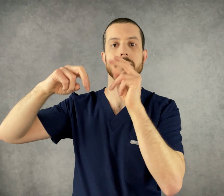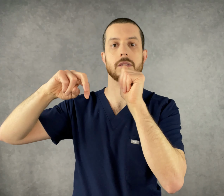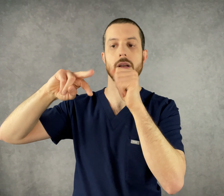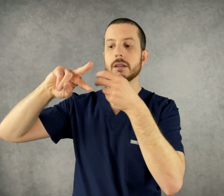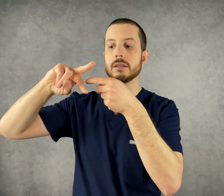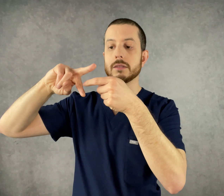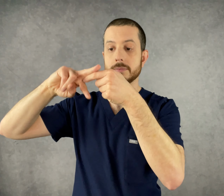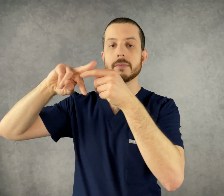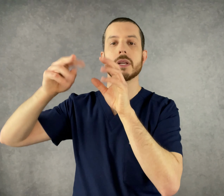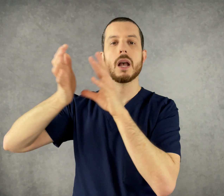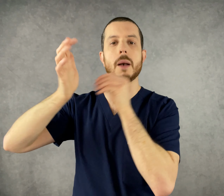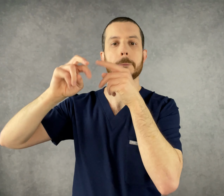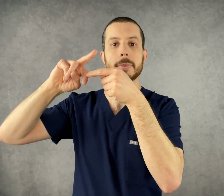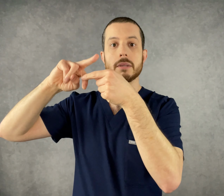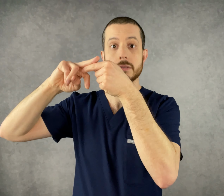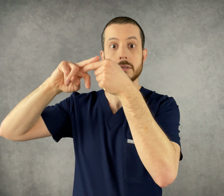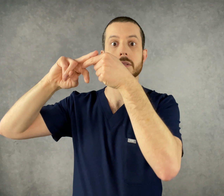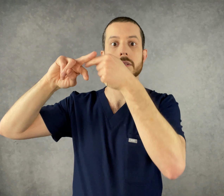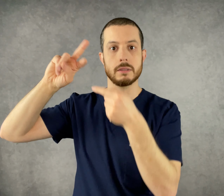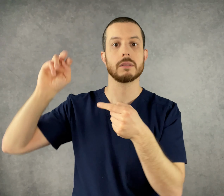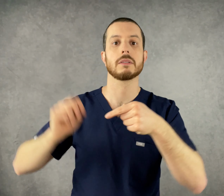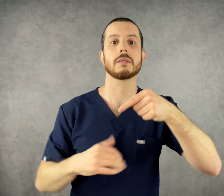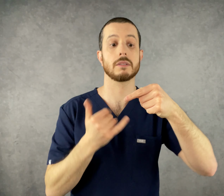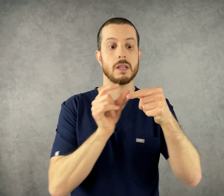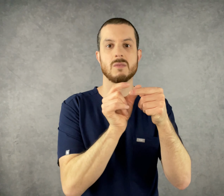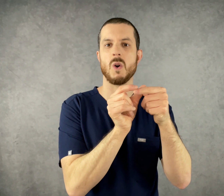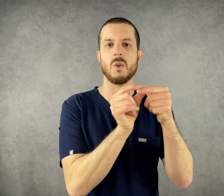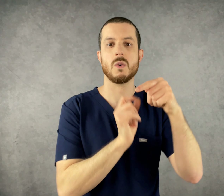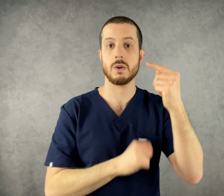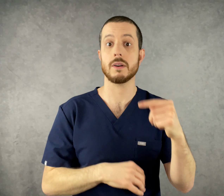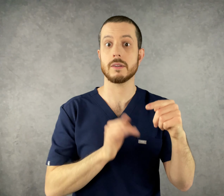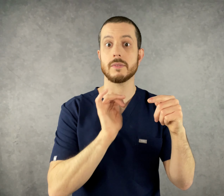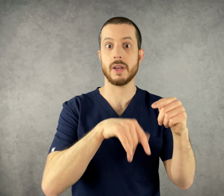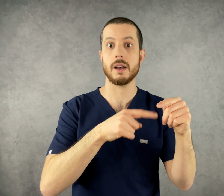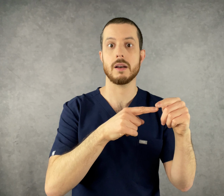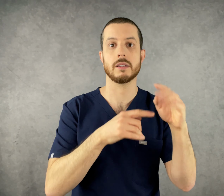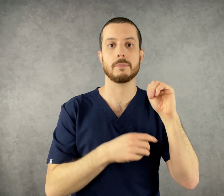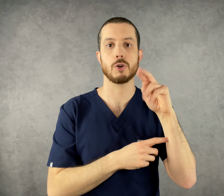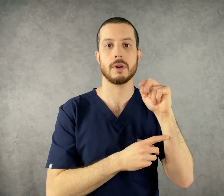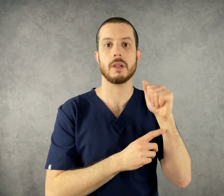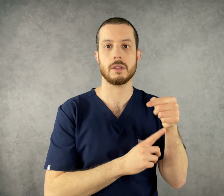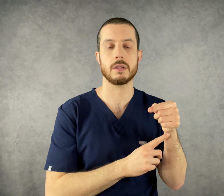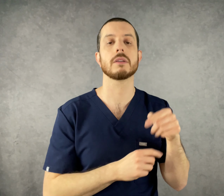up with one of the DNA strands. It's like a copy of the DNA's code at that part. Then you get a small piece of that RNA strand-- that is mRNA.